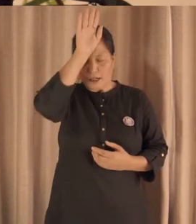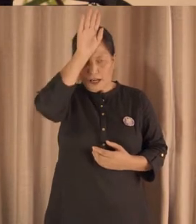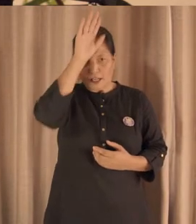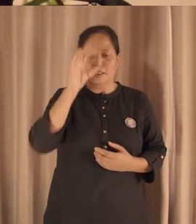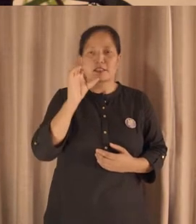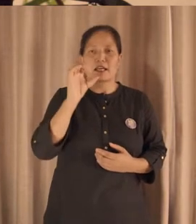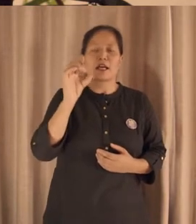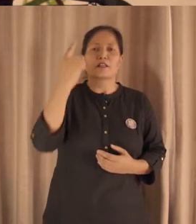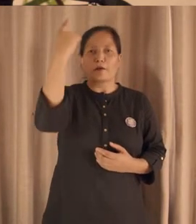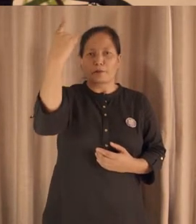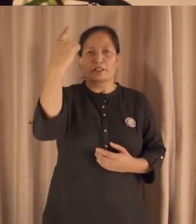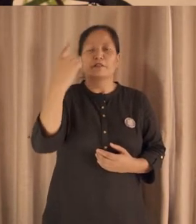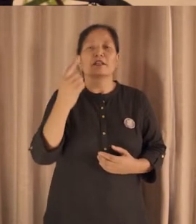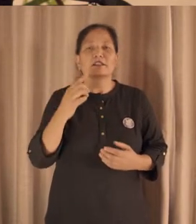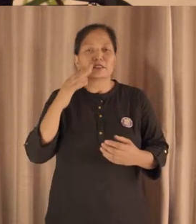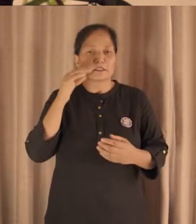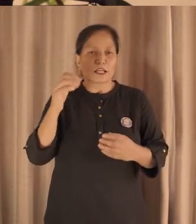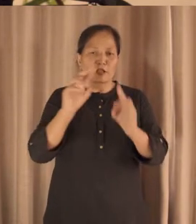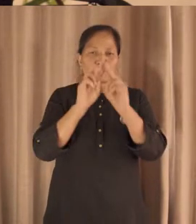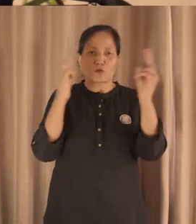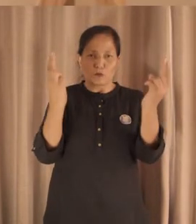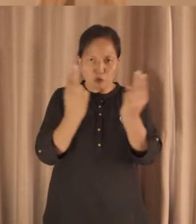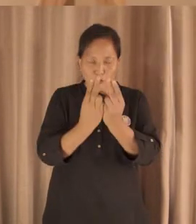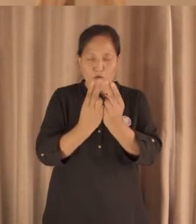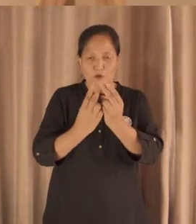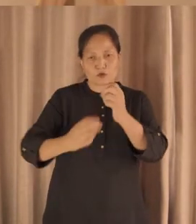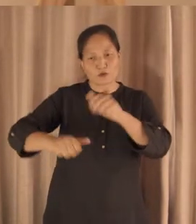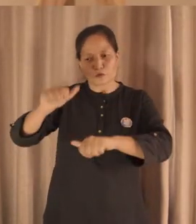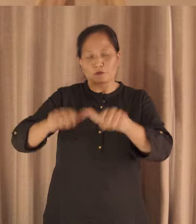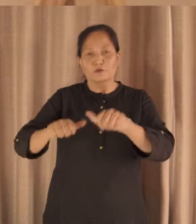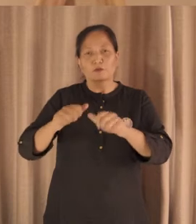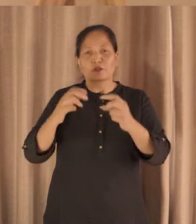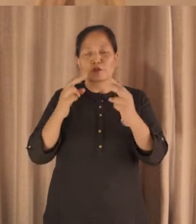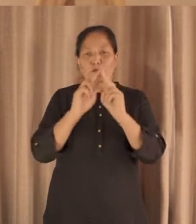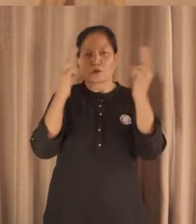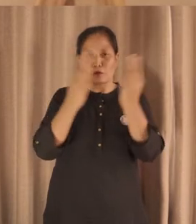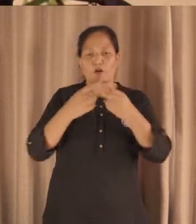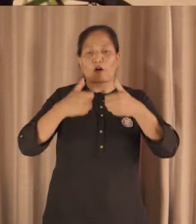Nepal which is not the same for Tharus. For us, it is Maghi. So, it gets excluded in the